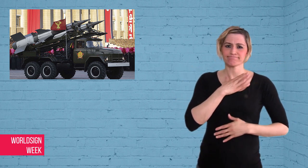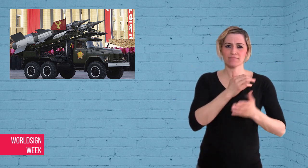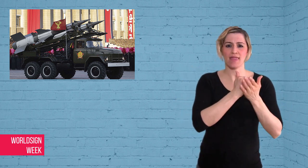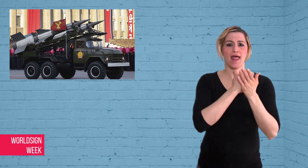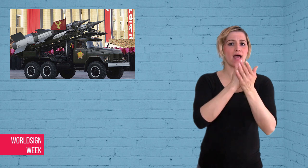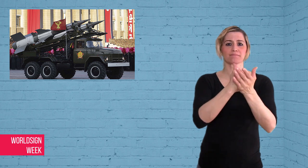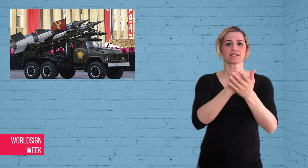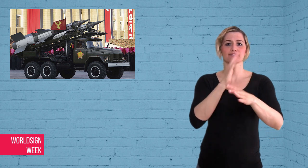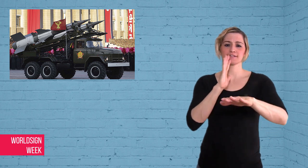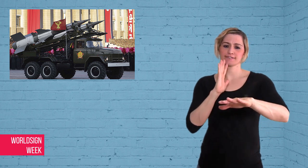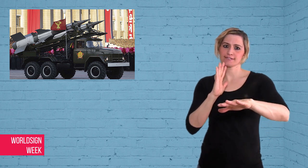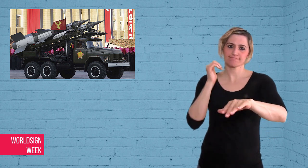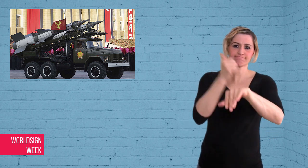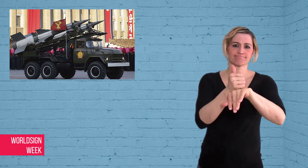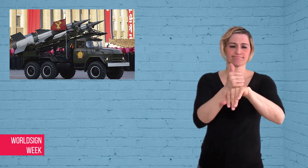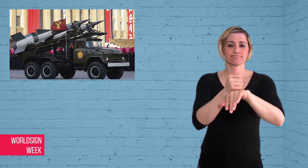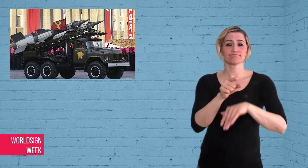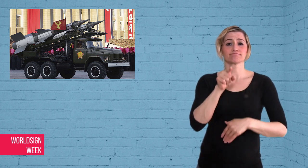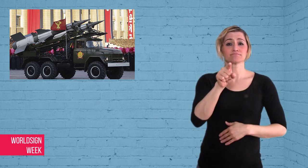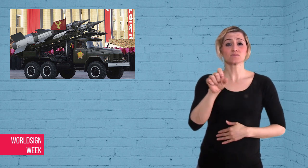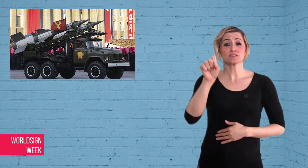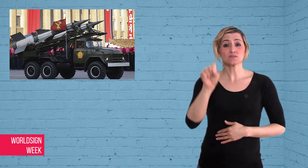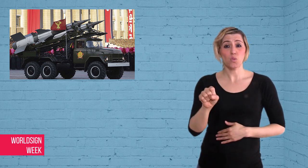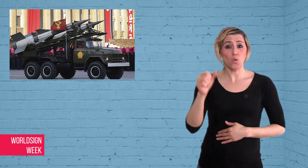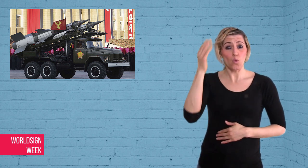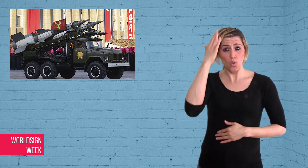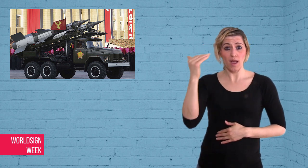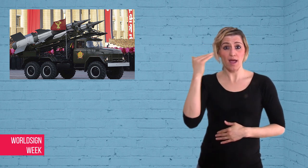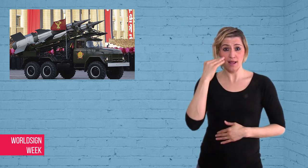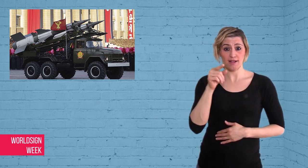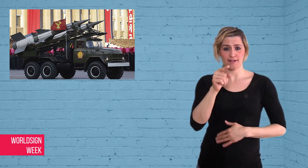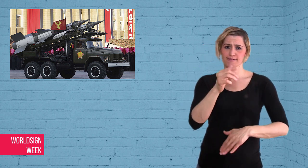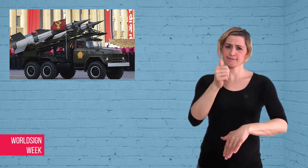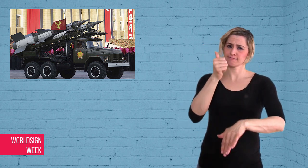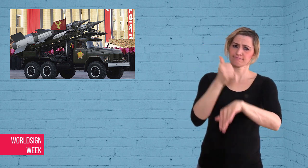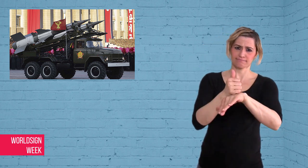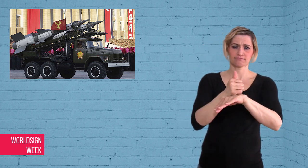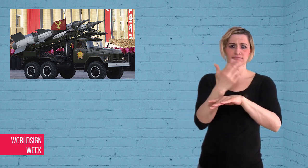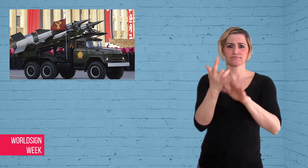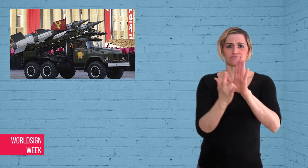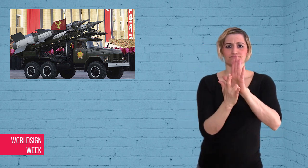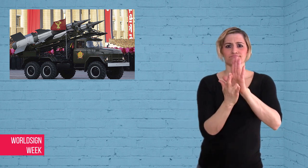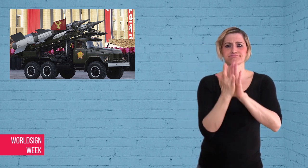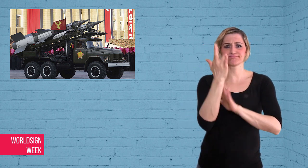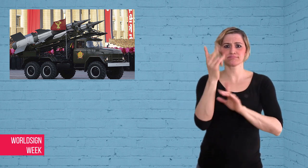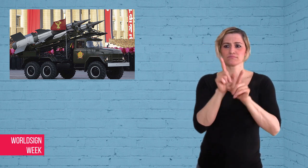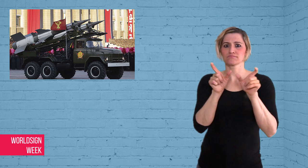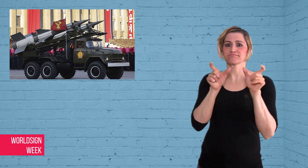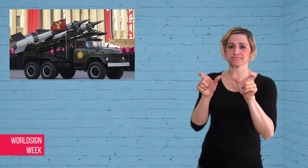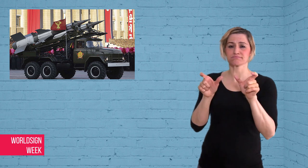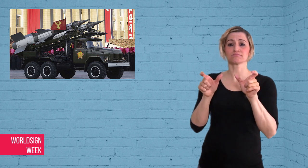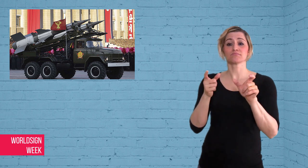U.S. has sent a nuclear-powered